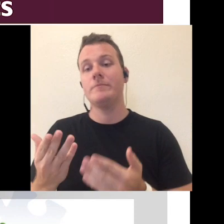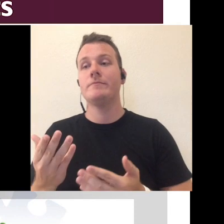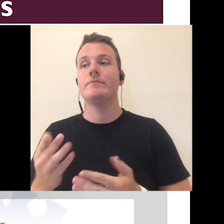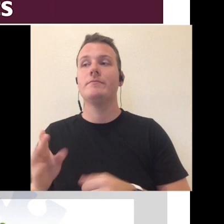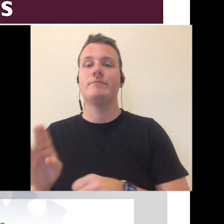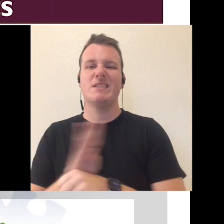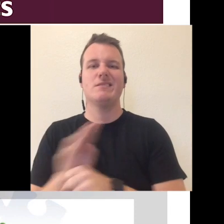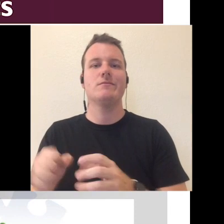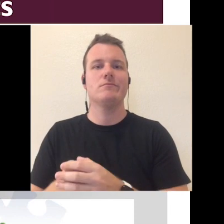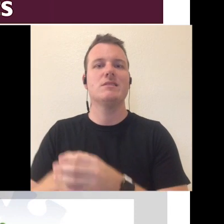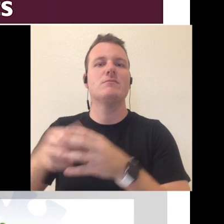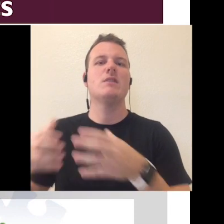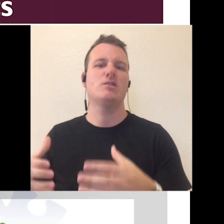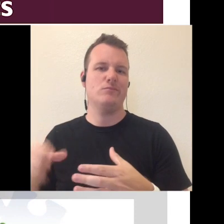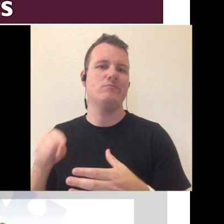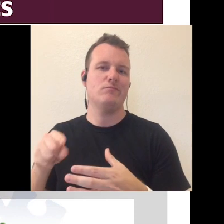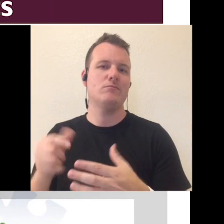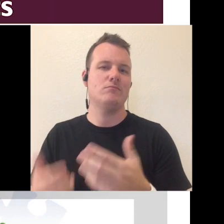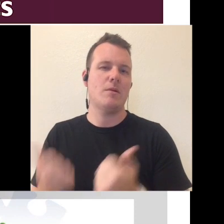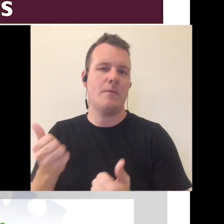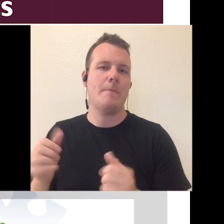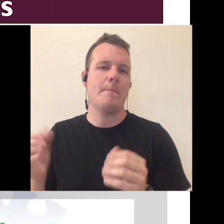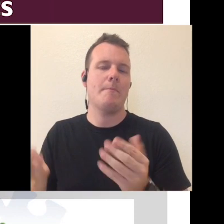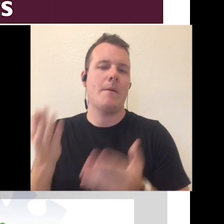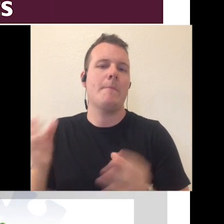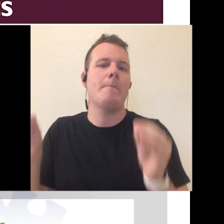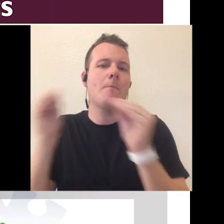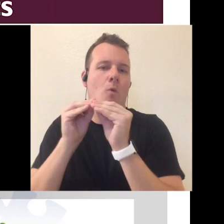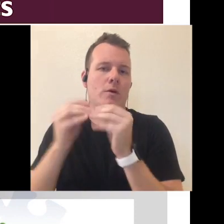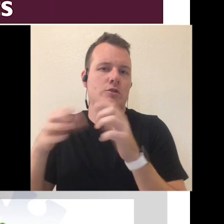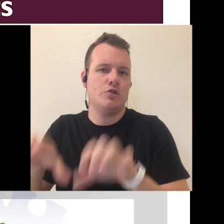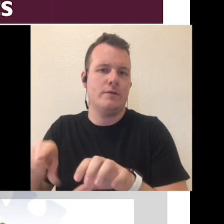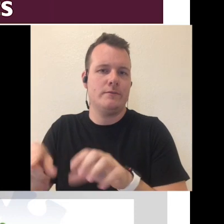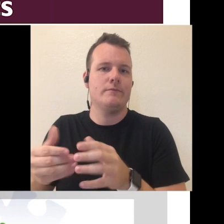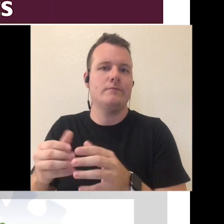likely a practice expansion. If they're if you're dealing with certain bankers